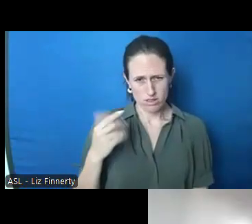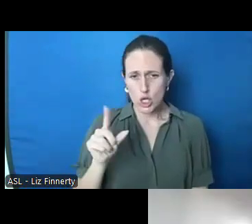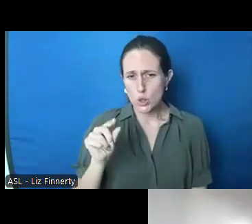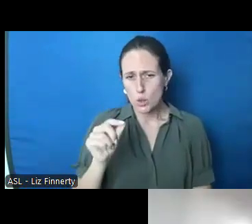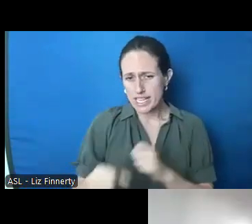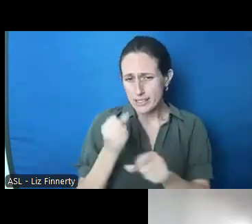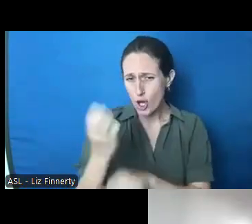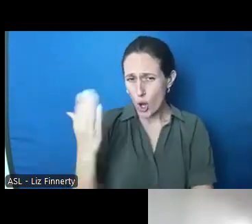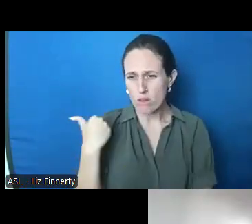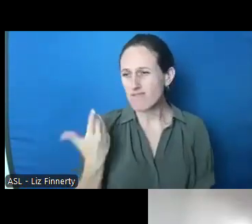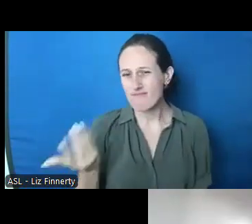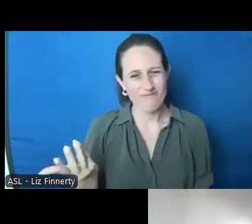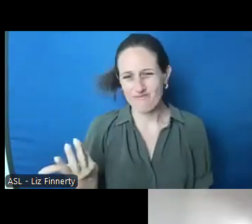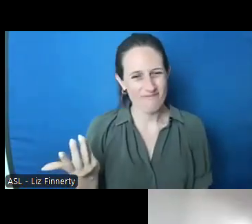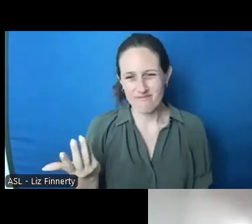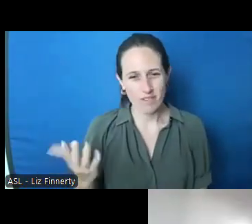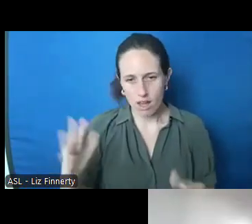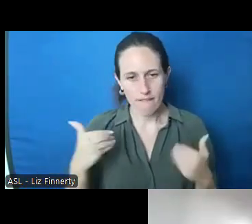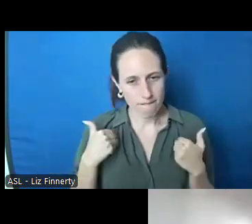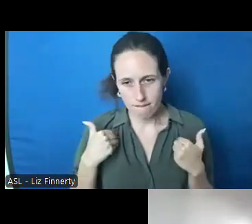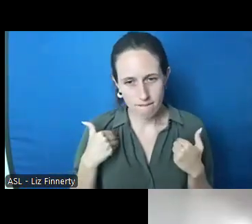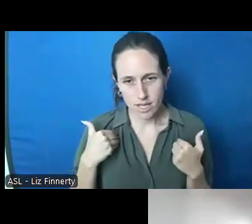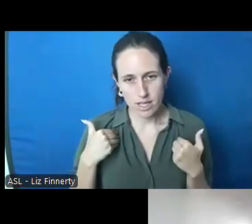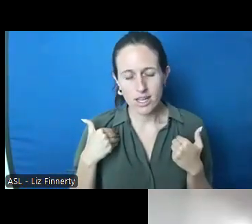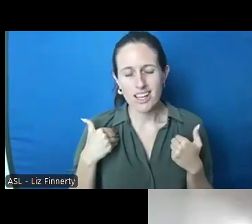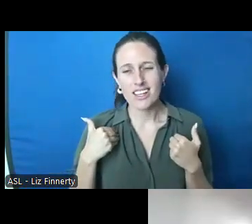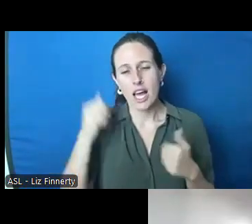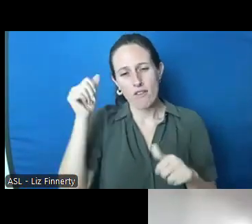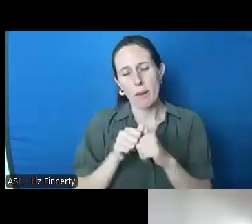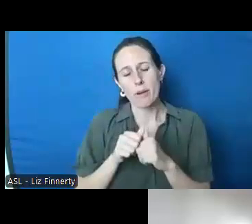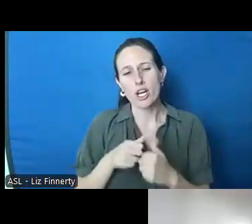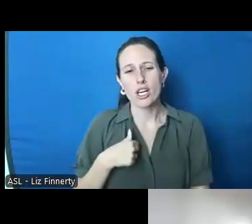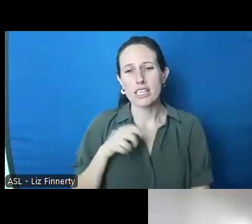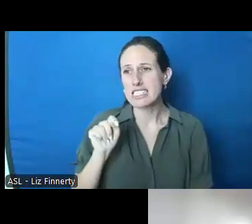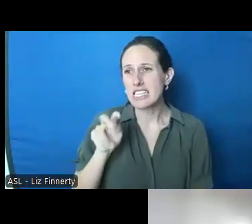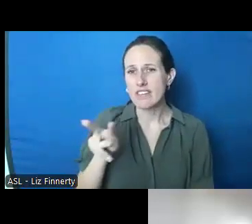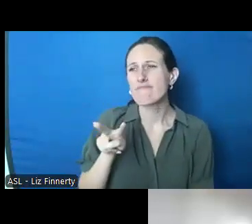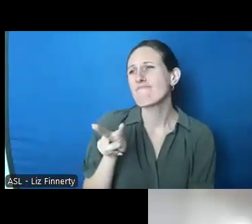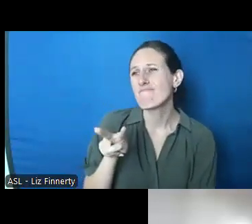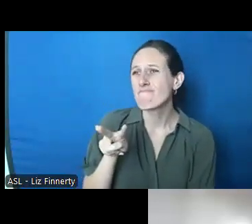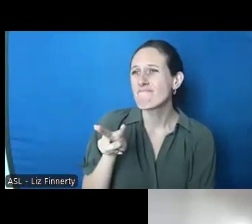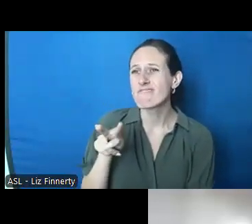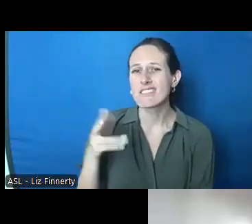you know, 20 years ago and so I remember just kind of watching TV growing up and being